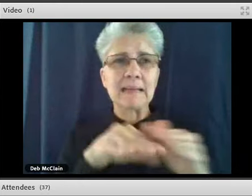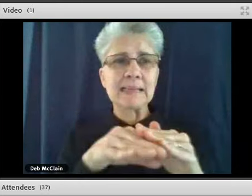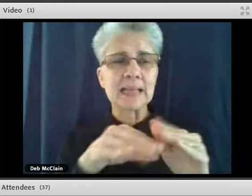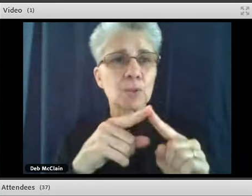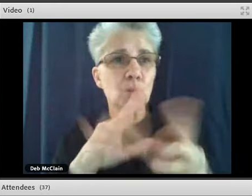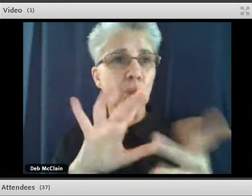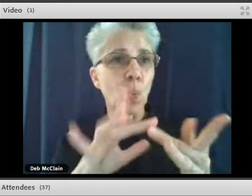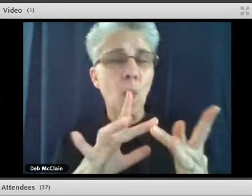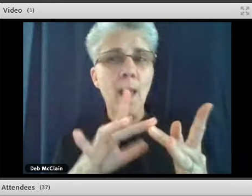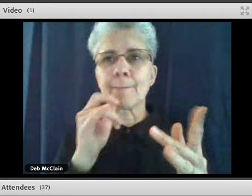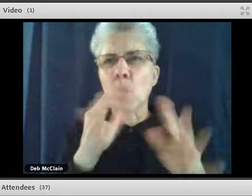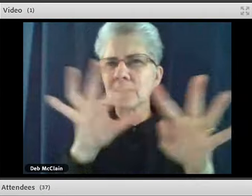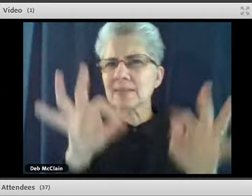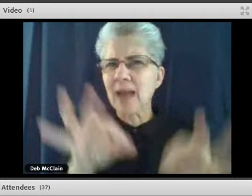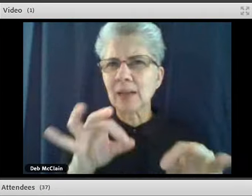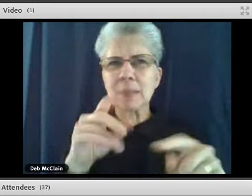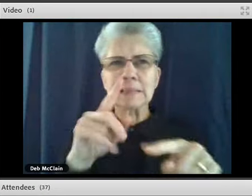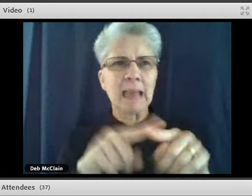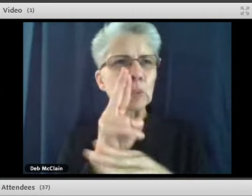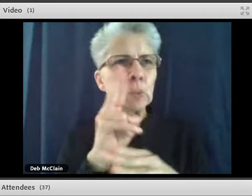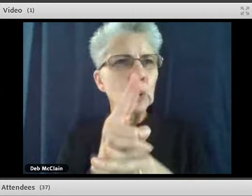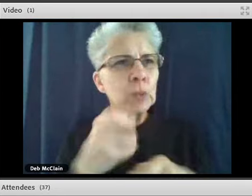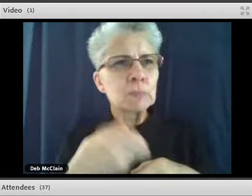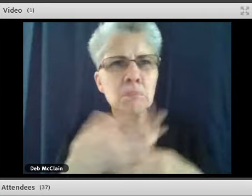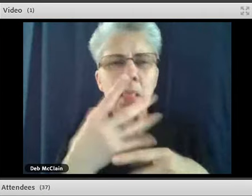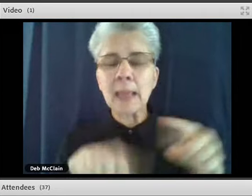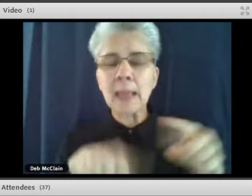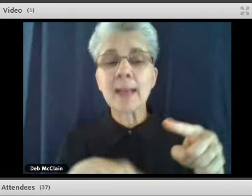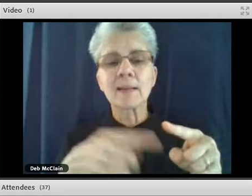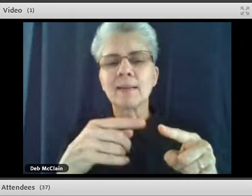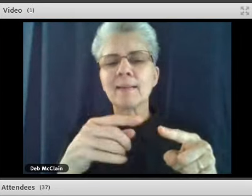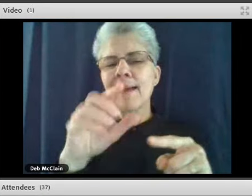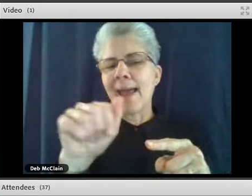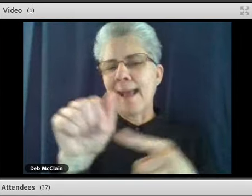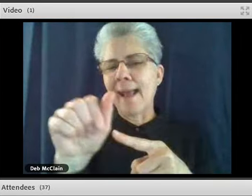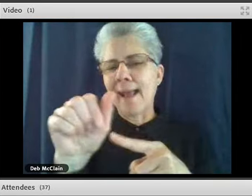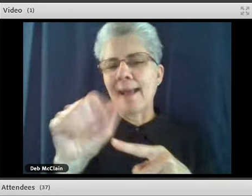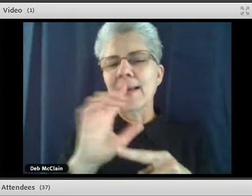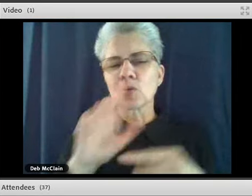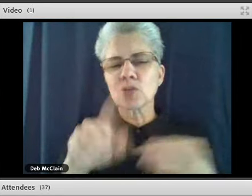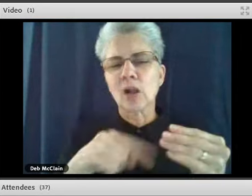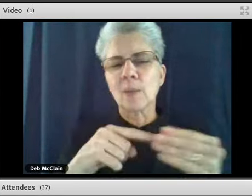or inaccessible documents, different things like that, this is what they look at. And I promise I'm going to talk about